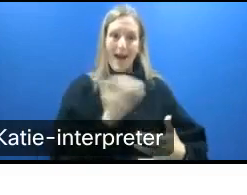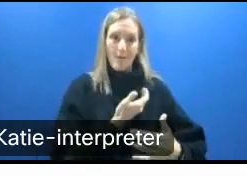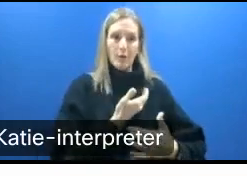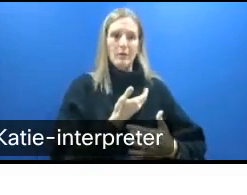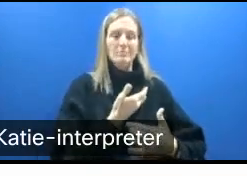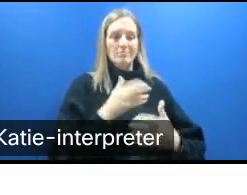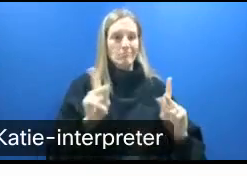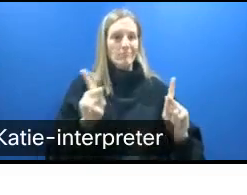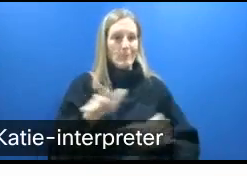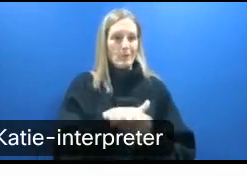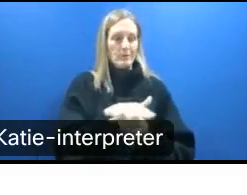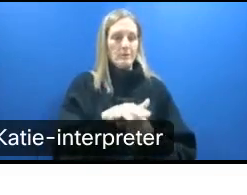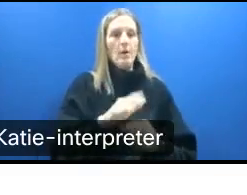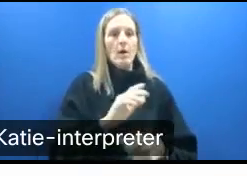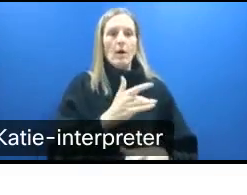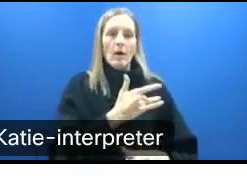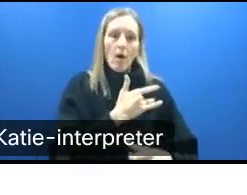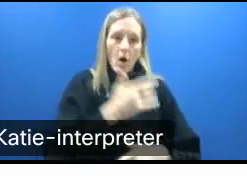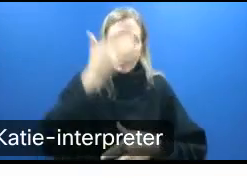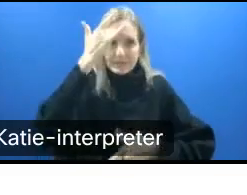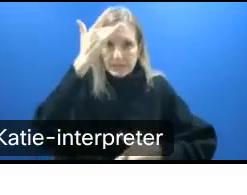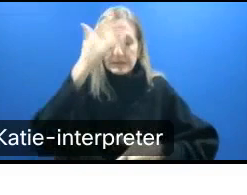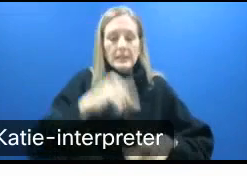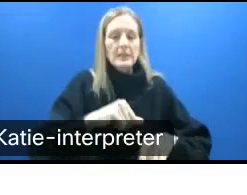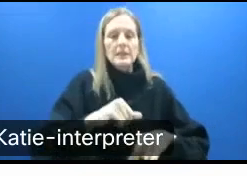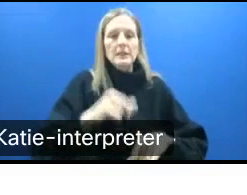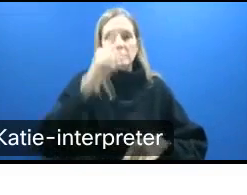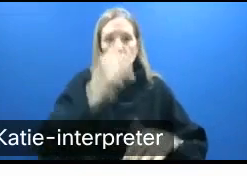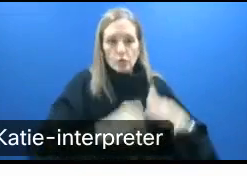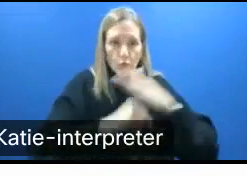Heart disease stroke, diabetes, hypertension, cancer.